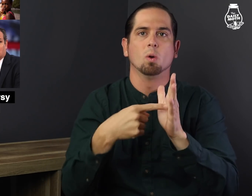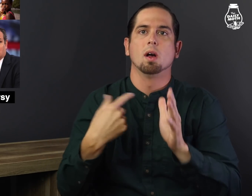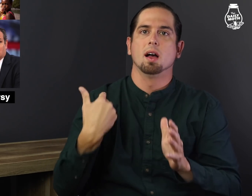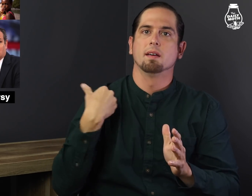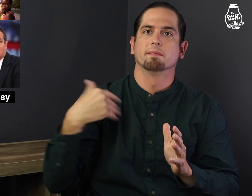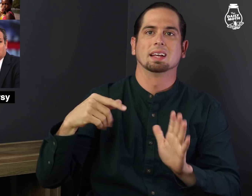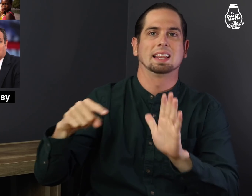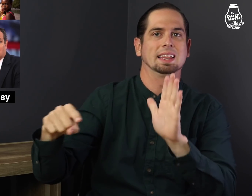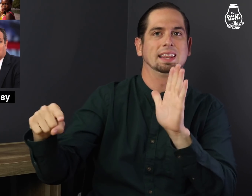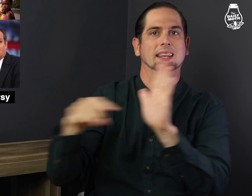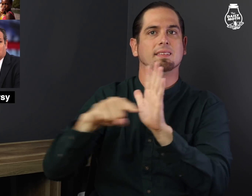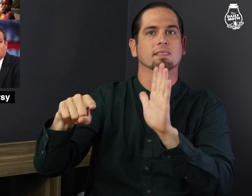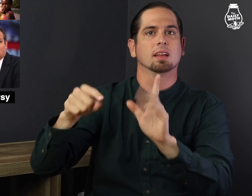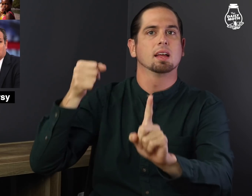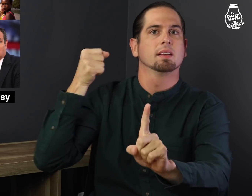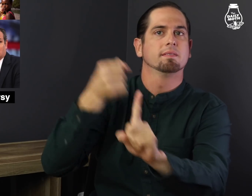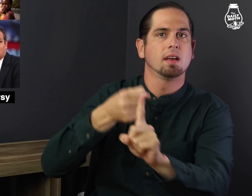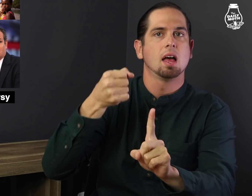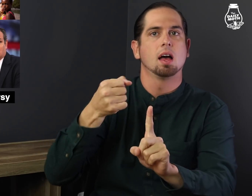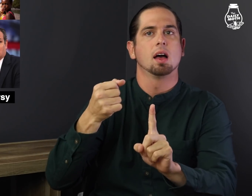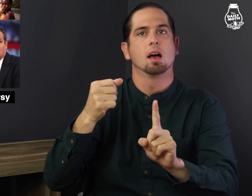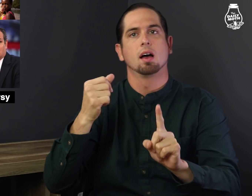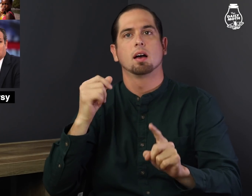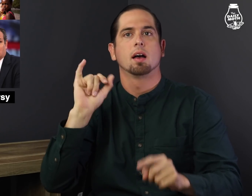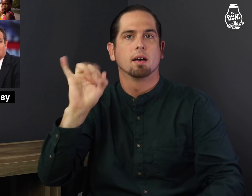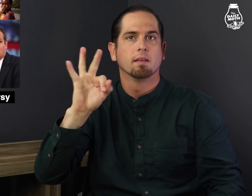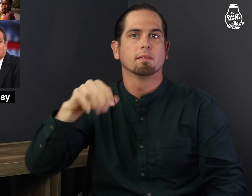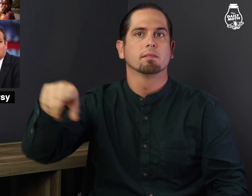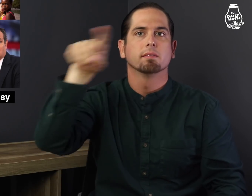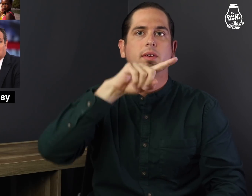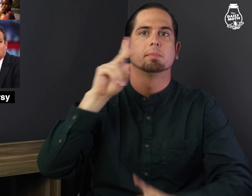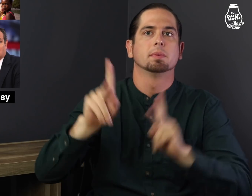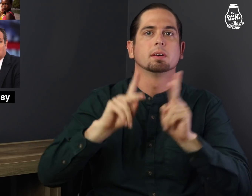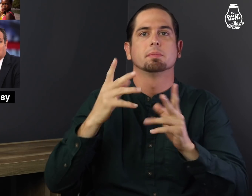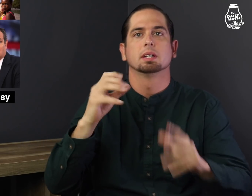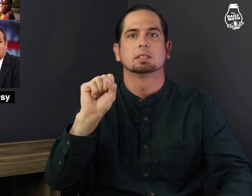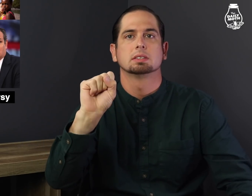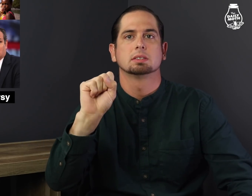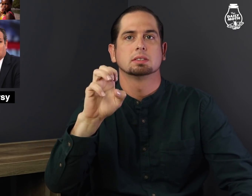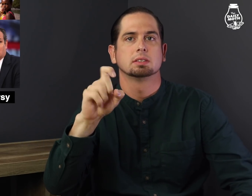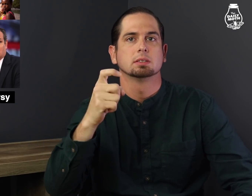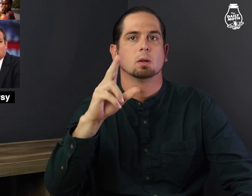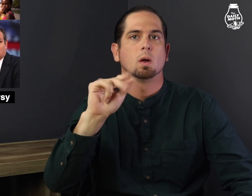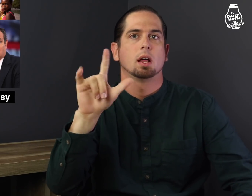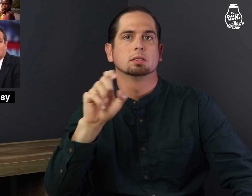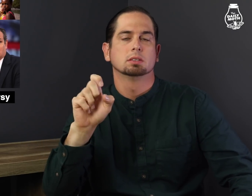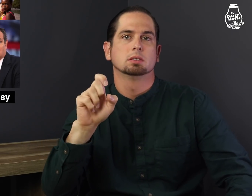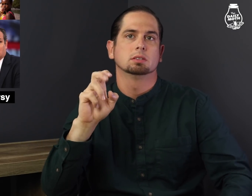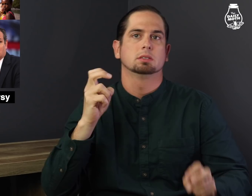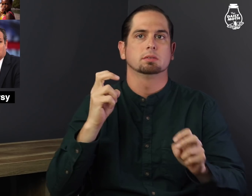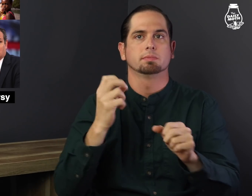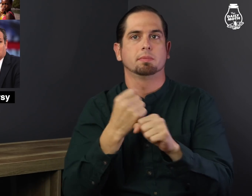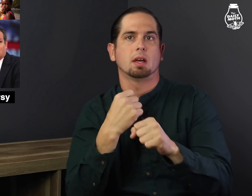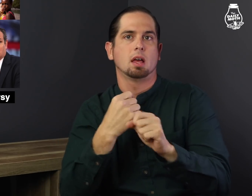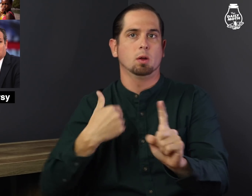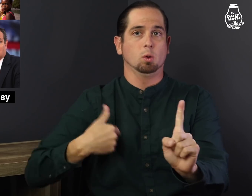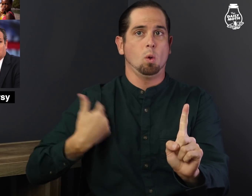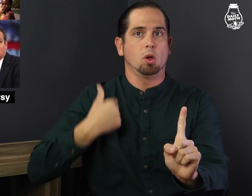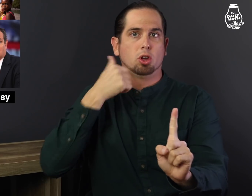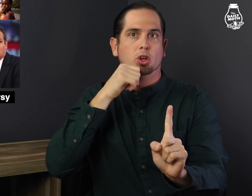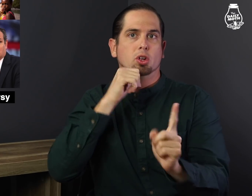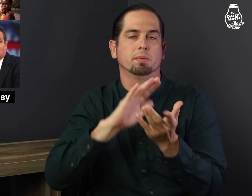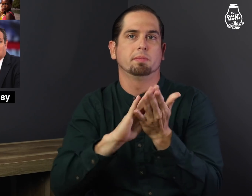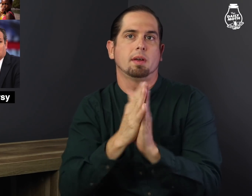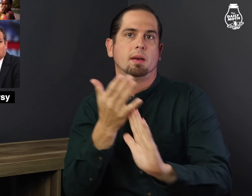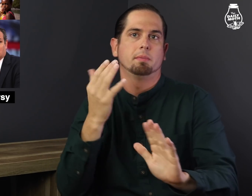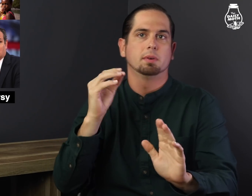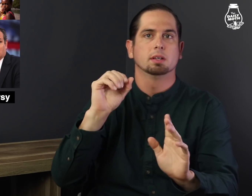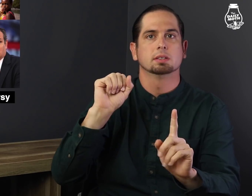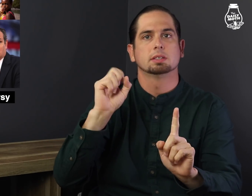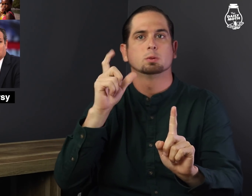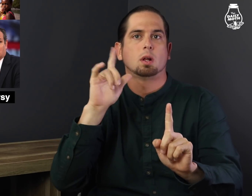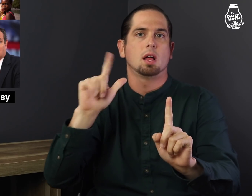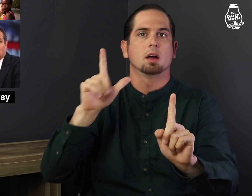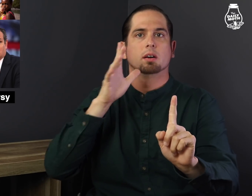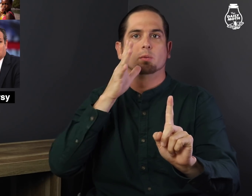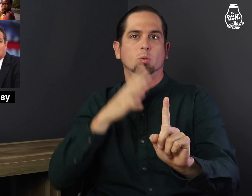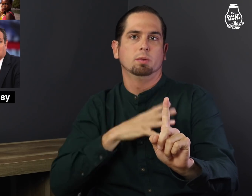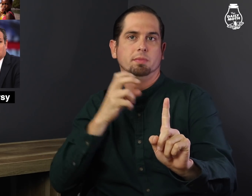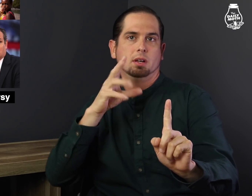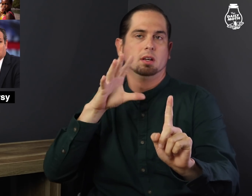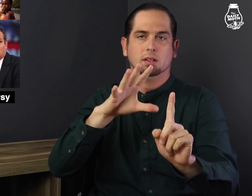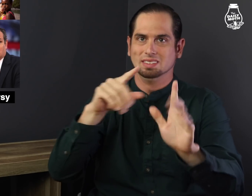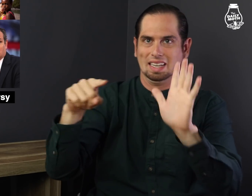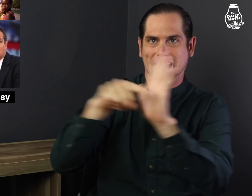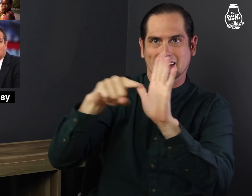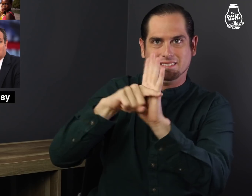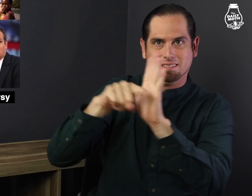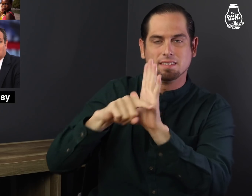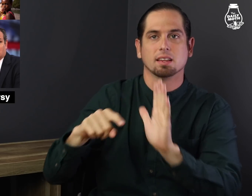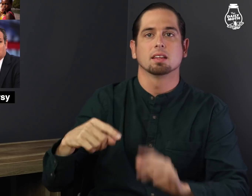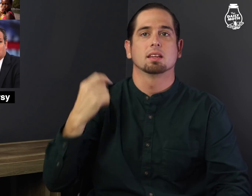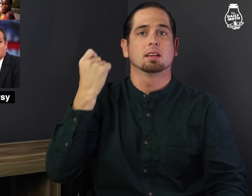the negative effects of sexualizing young girls,